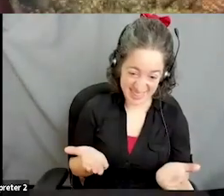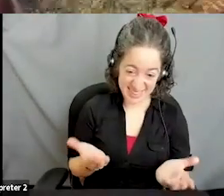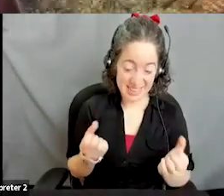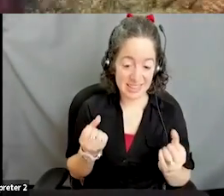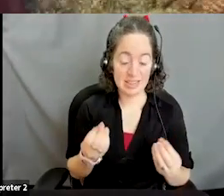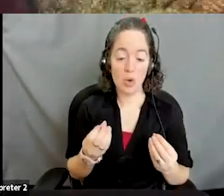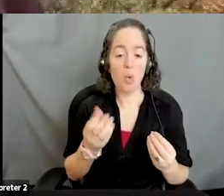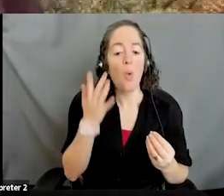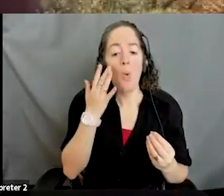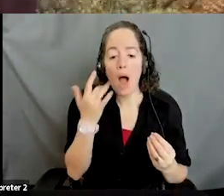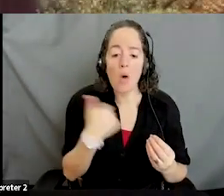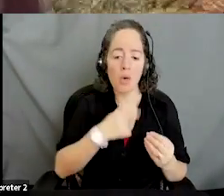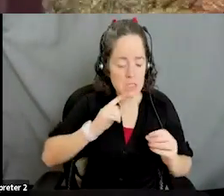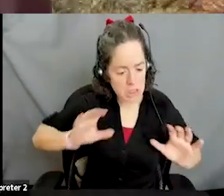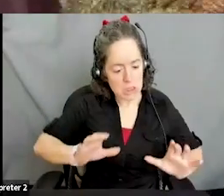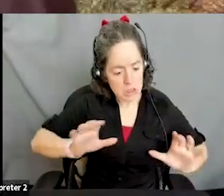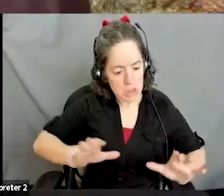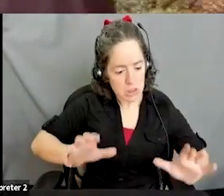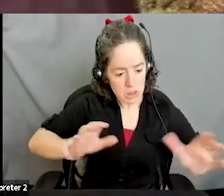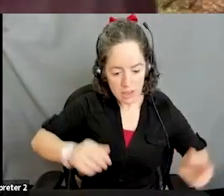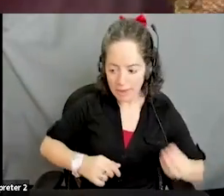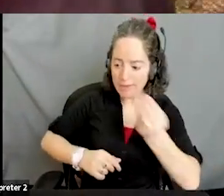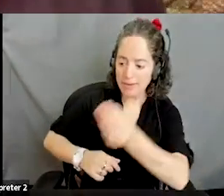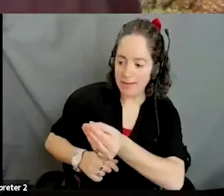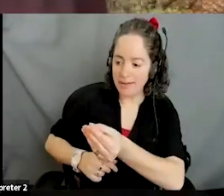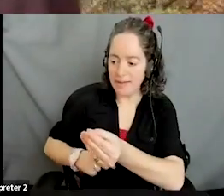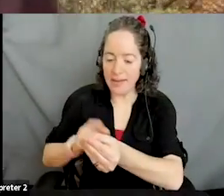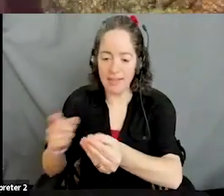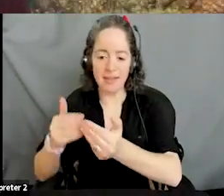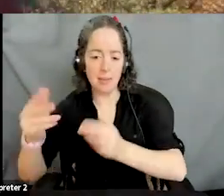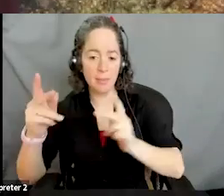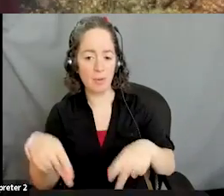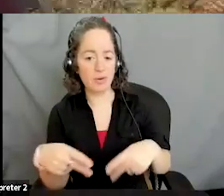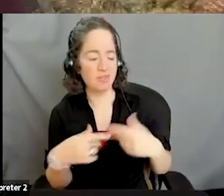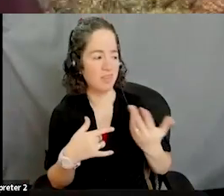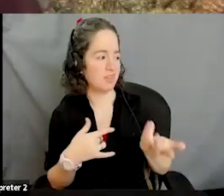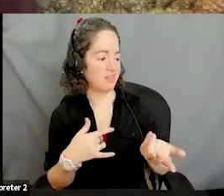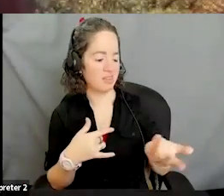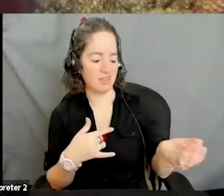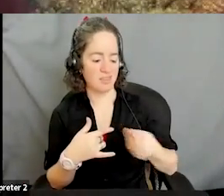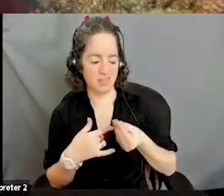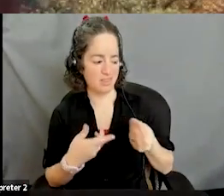if the end output is not going to be what we want it to be